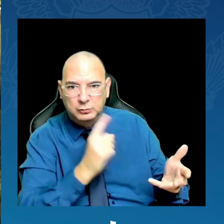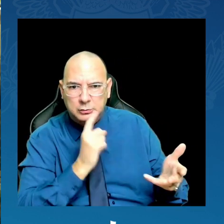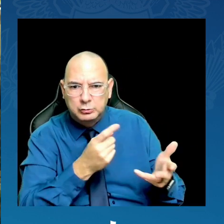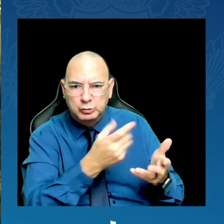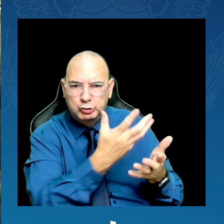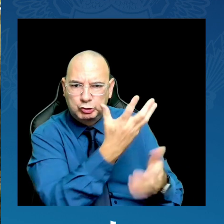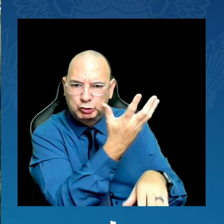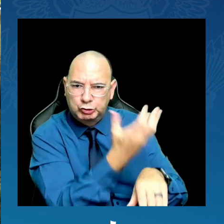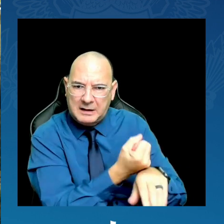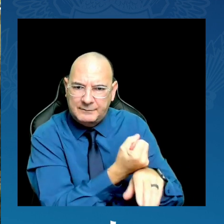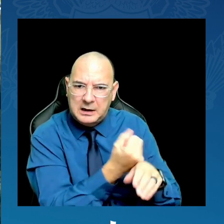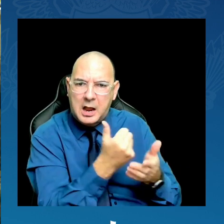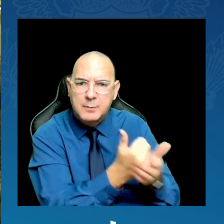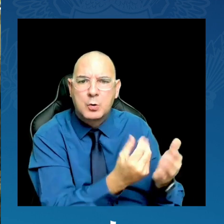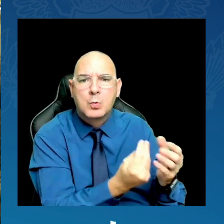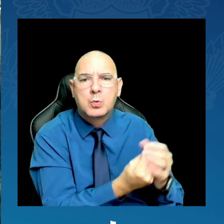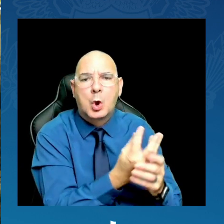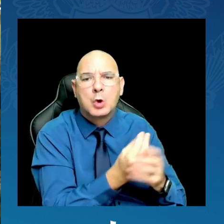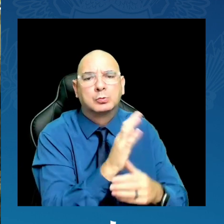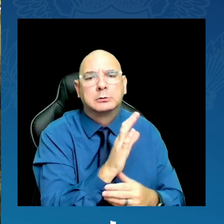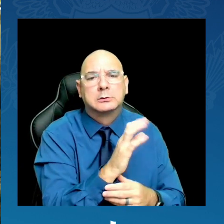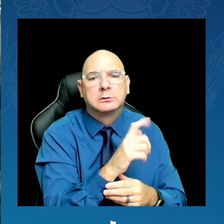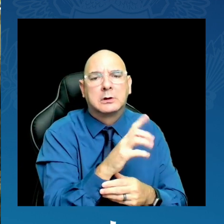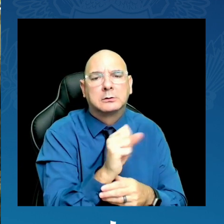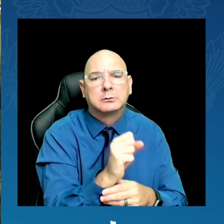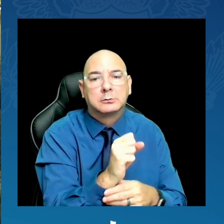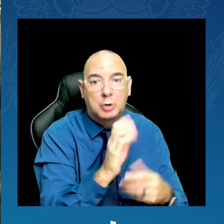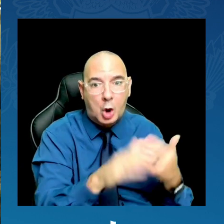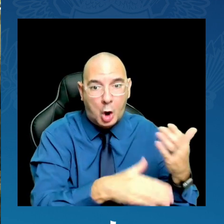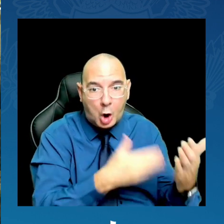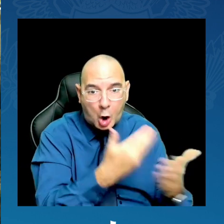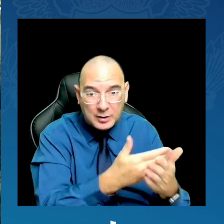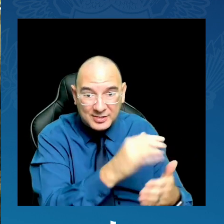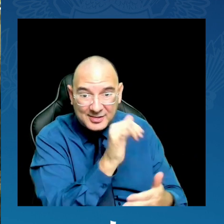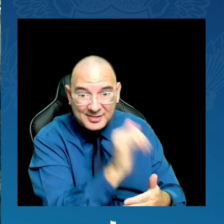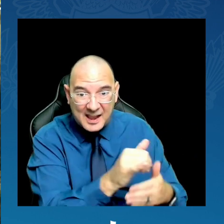they all fall to the bottom and most of them die.